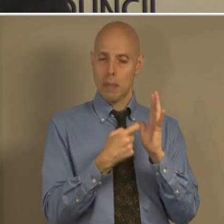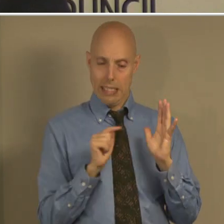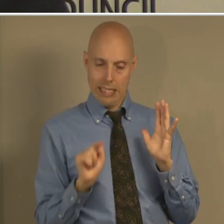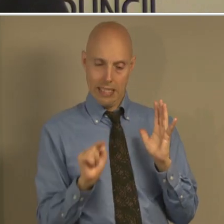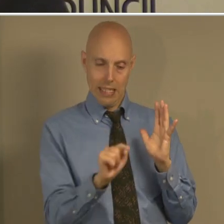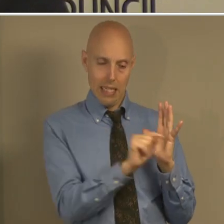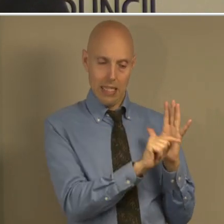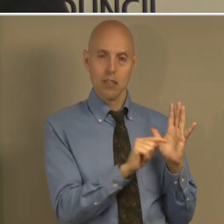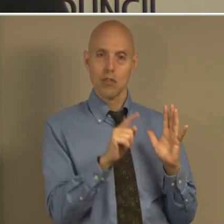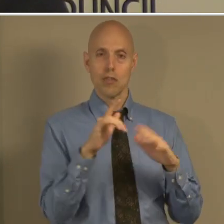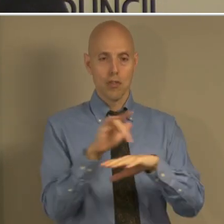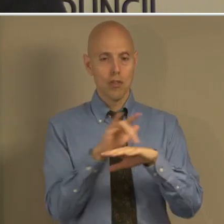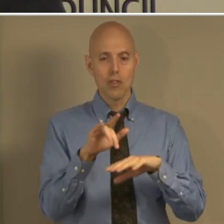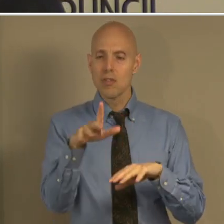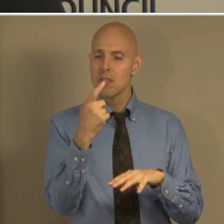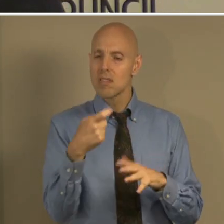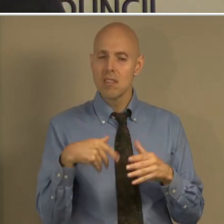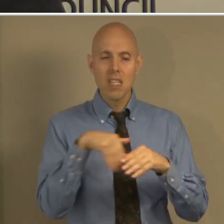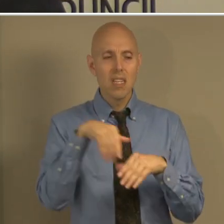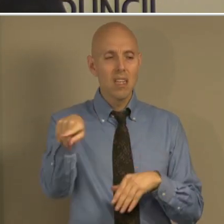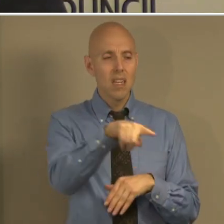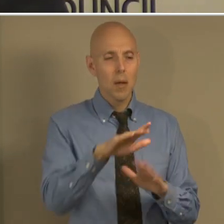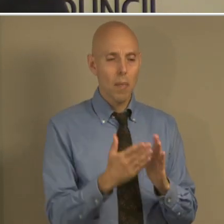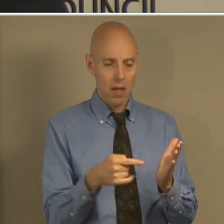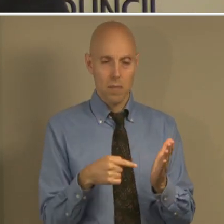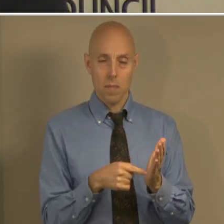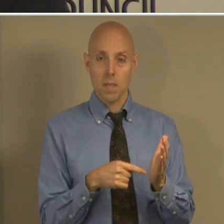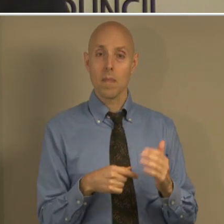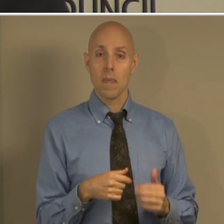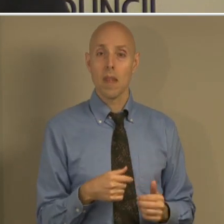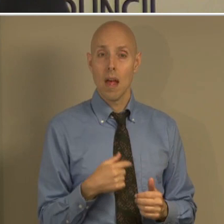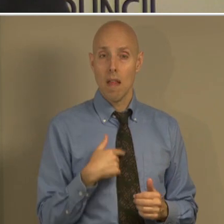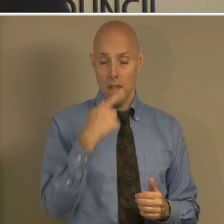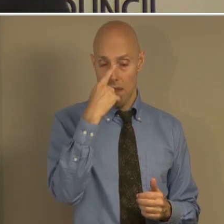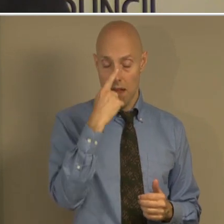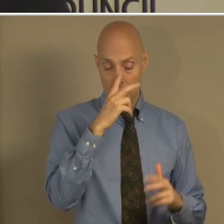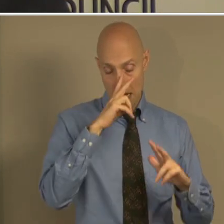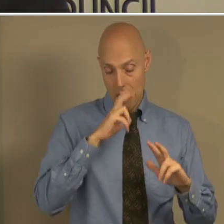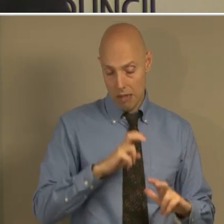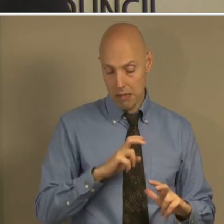I believe those are in your packs - and we believe that the analysis has led to puzzles, that will